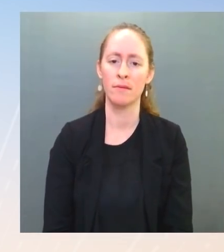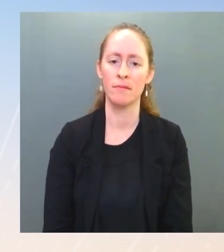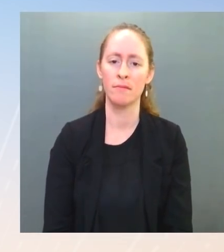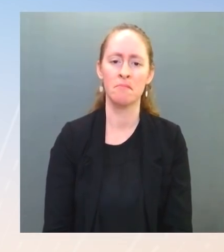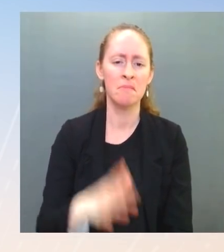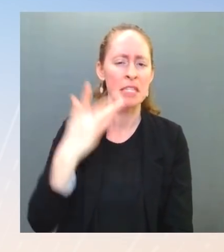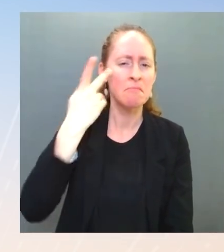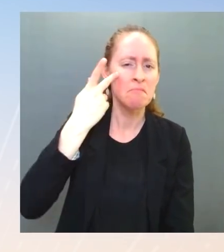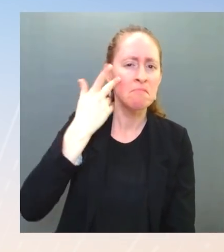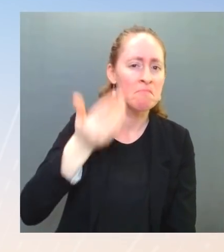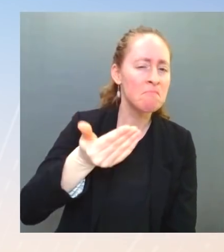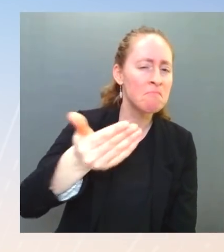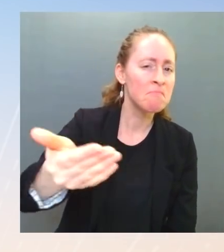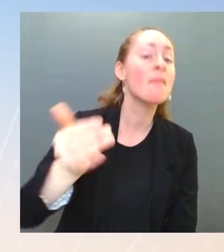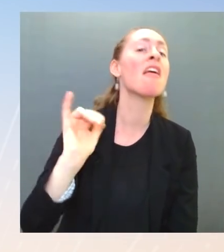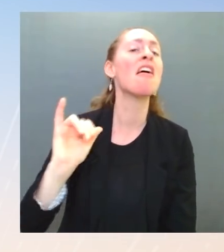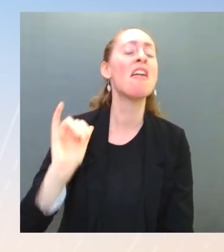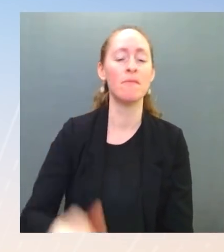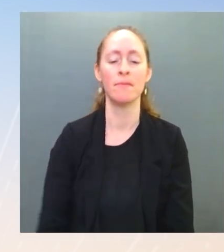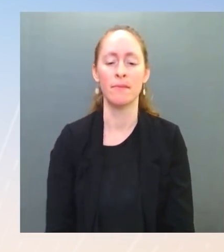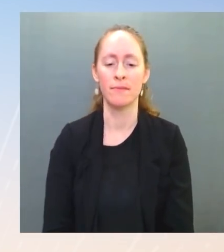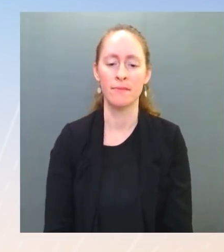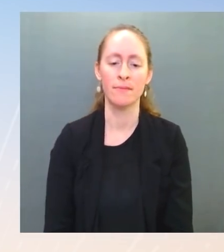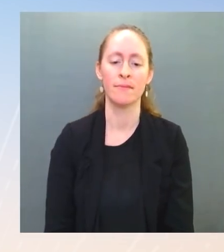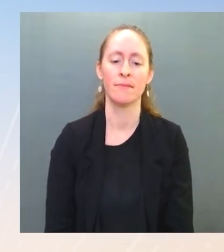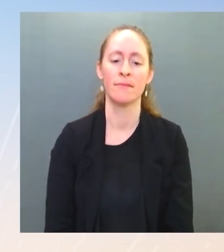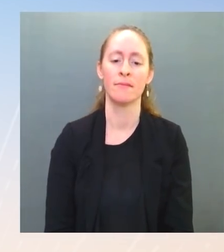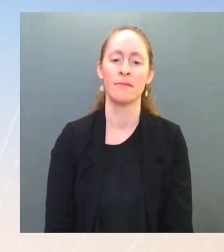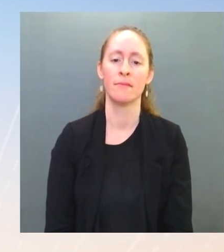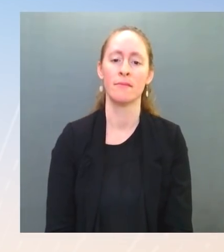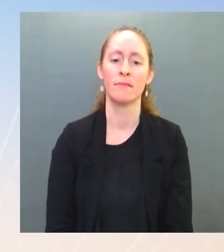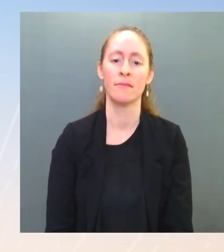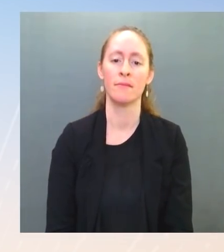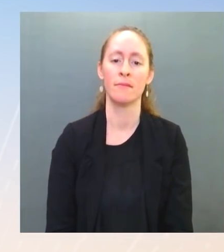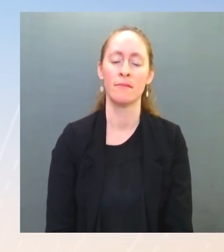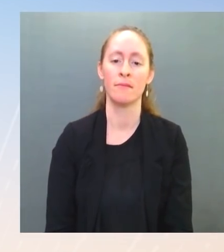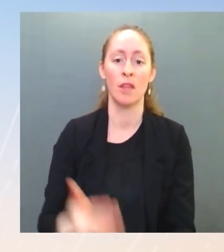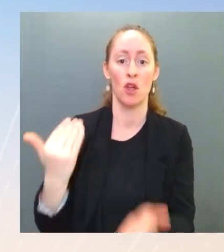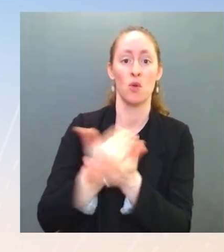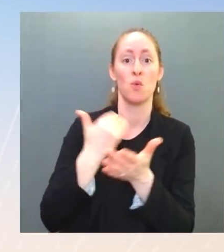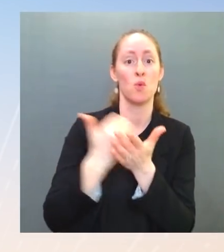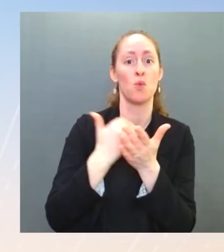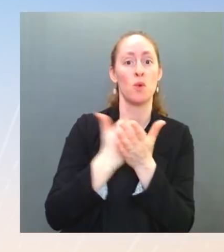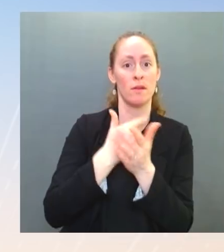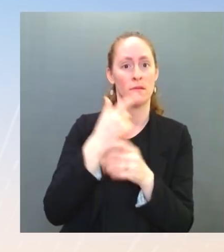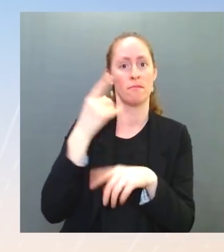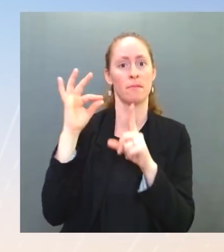The new prime minister . What arrangements does the administration have to contact him